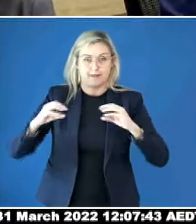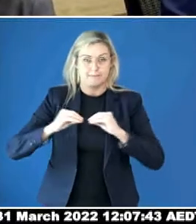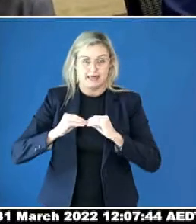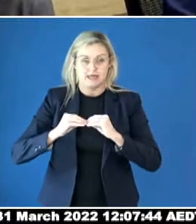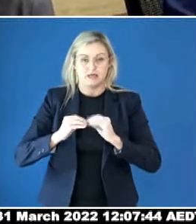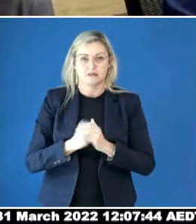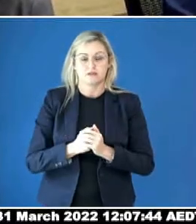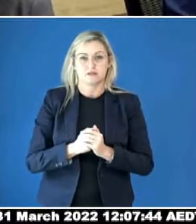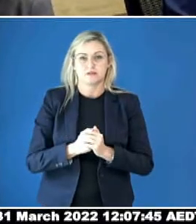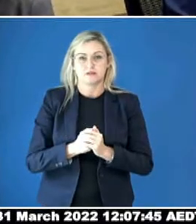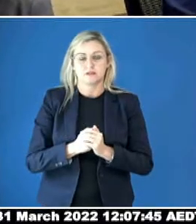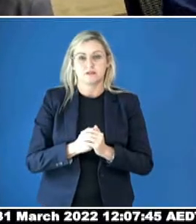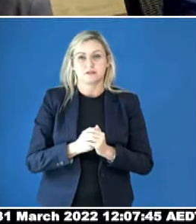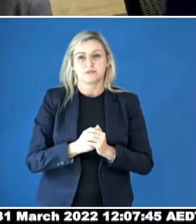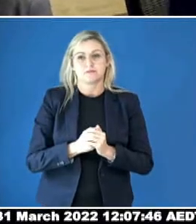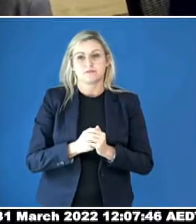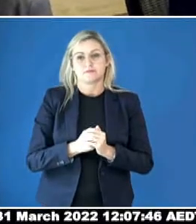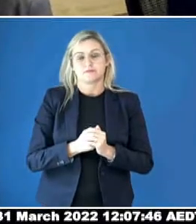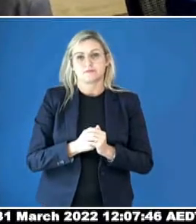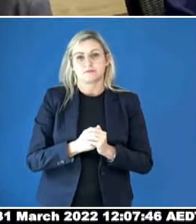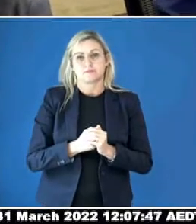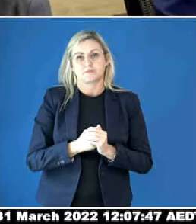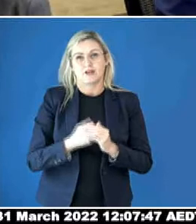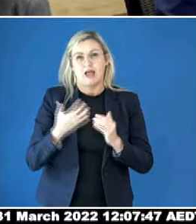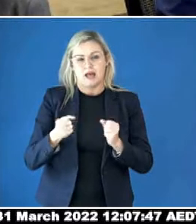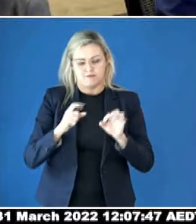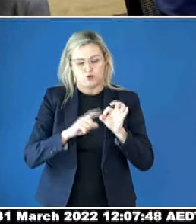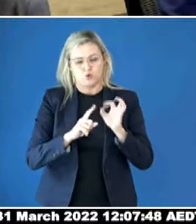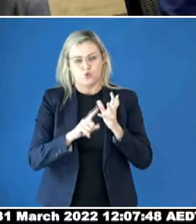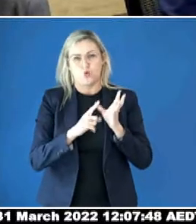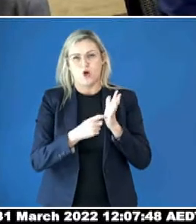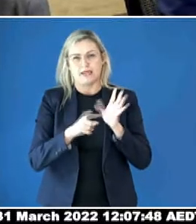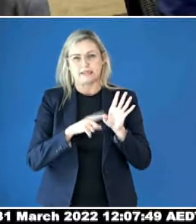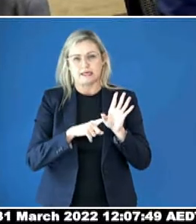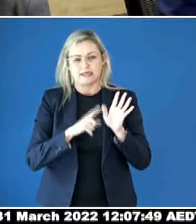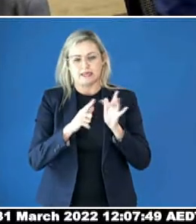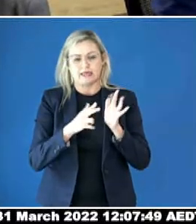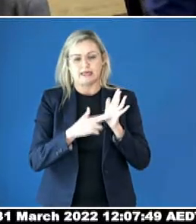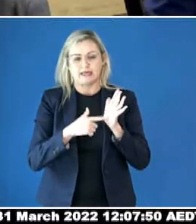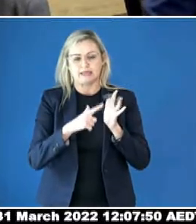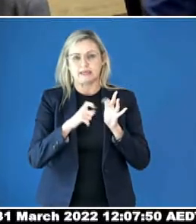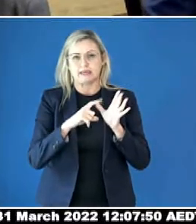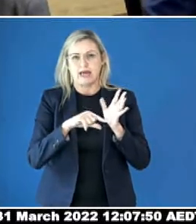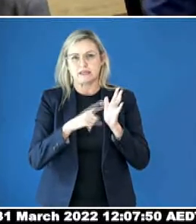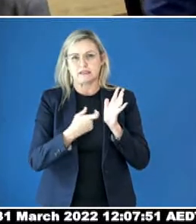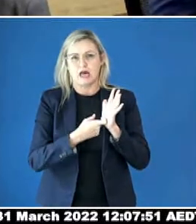The document is called Quality Indicators Report - August to October 2018.